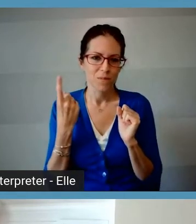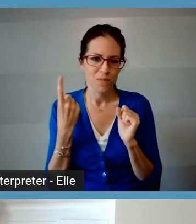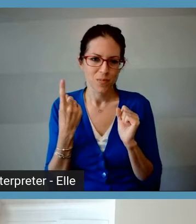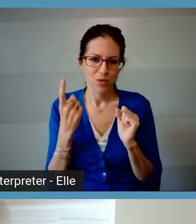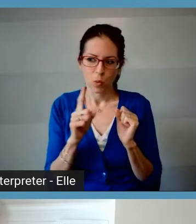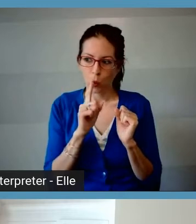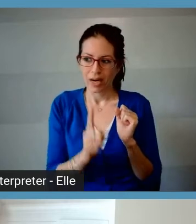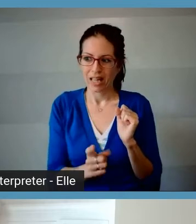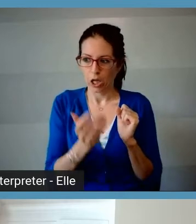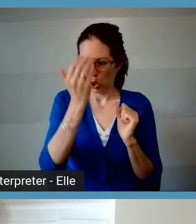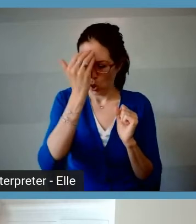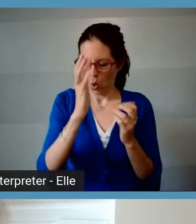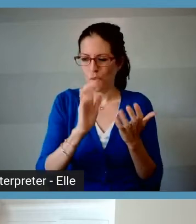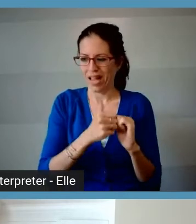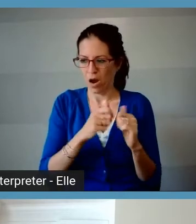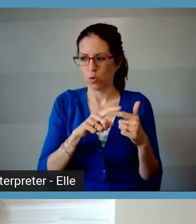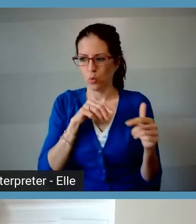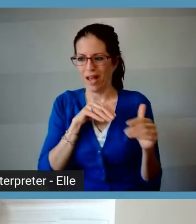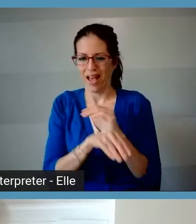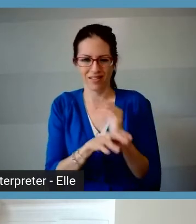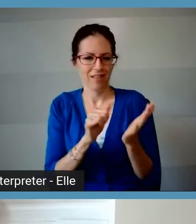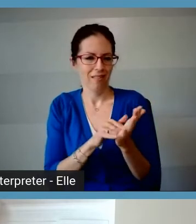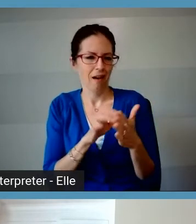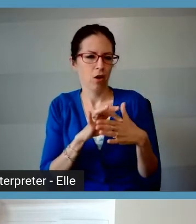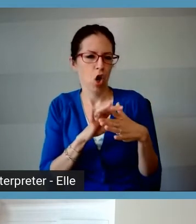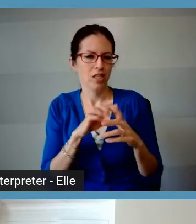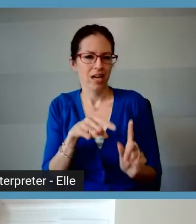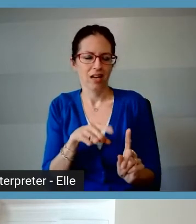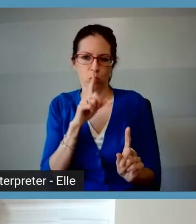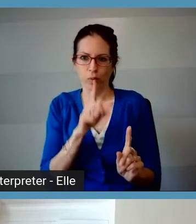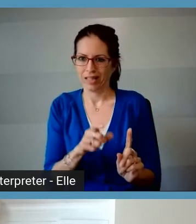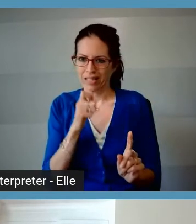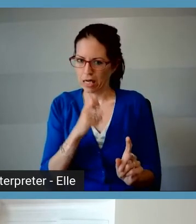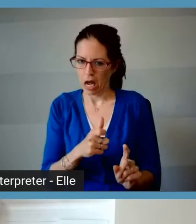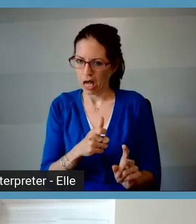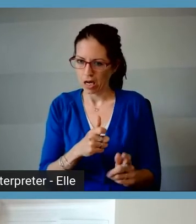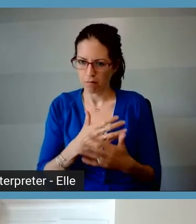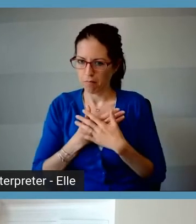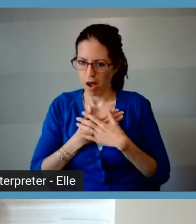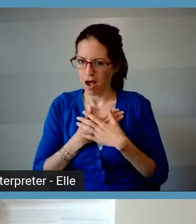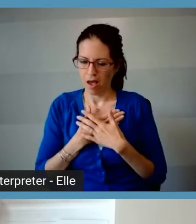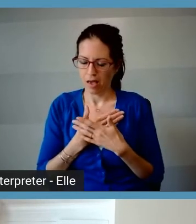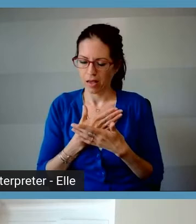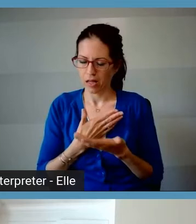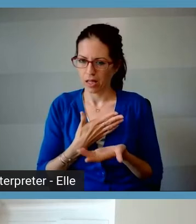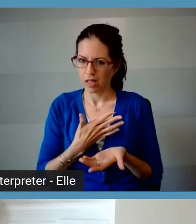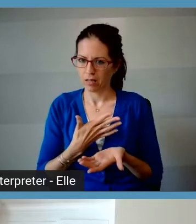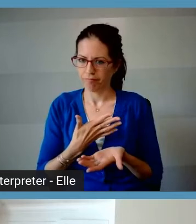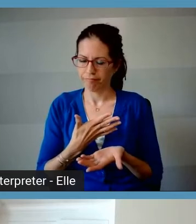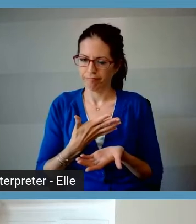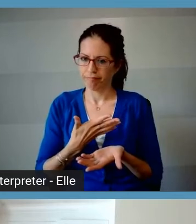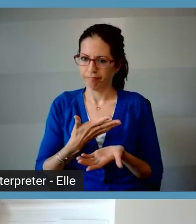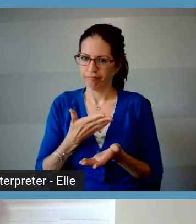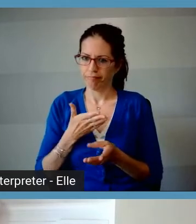to access that because that is not really in my ballpark so much.